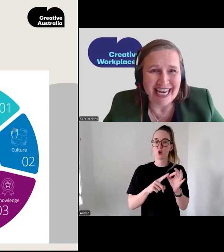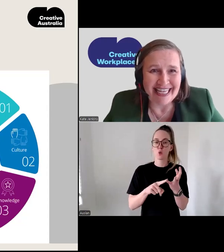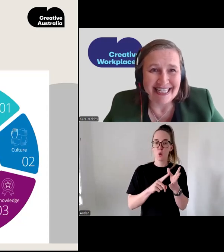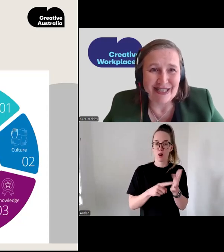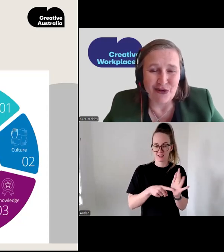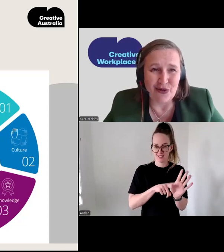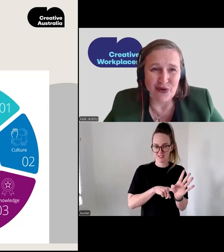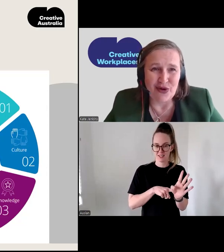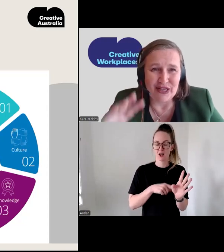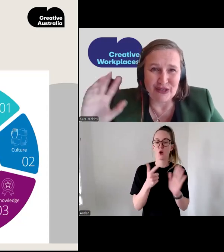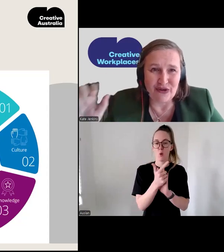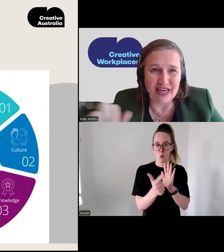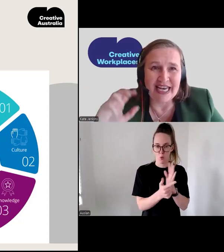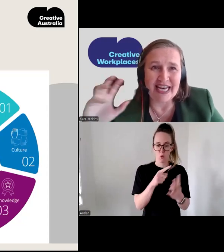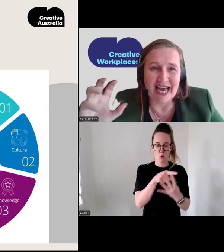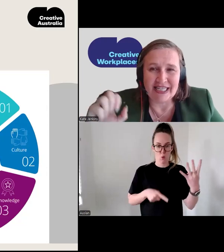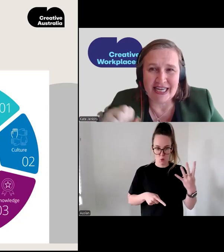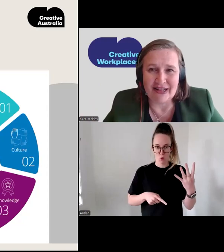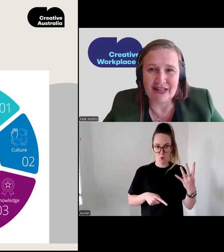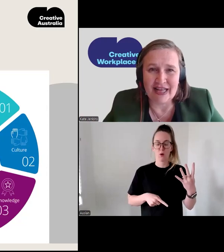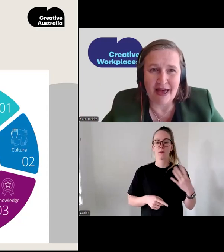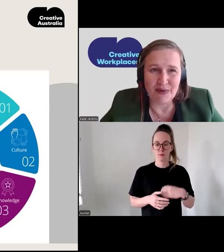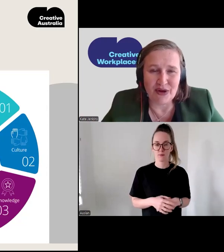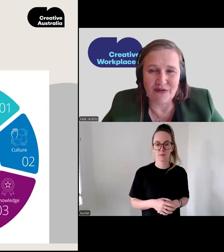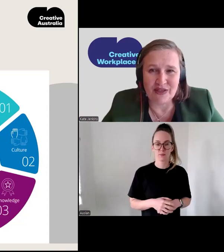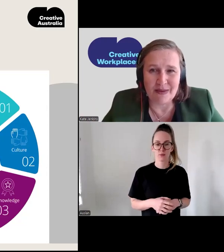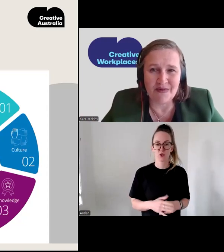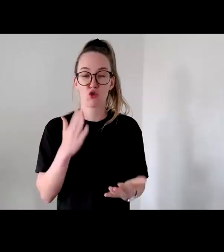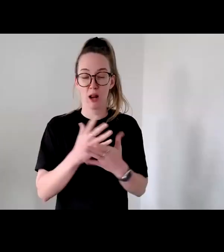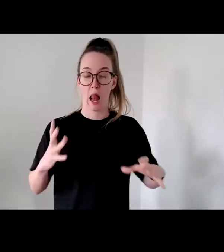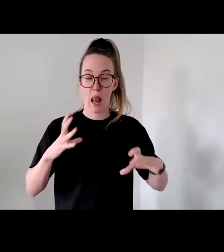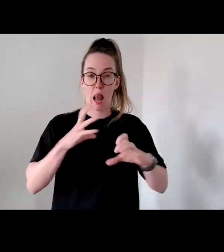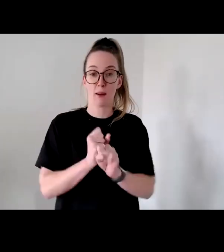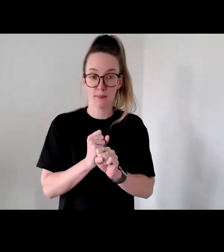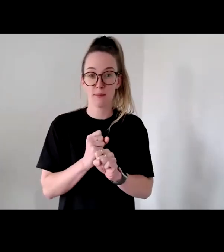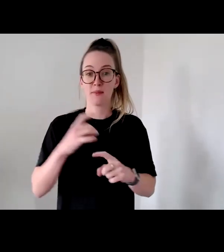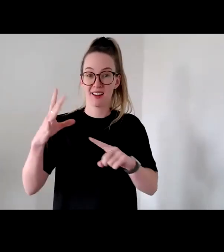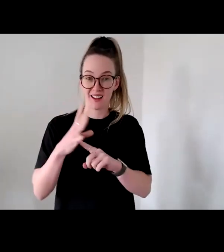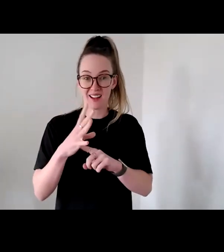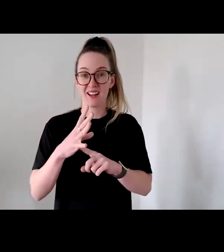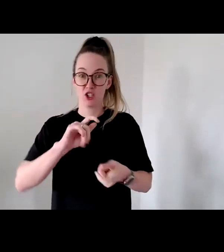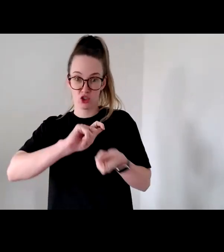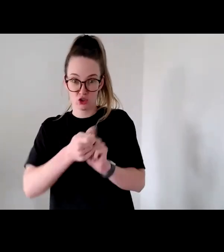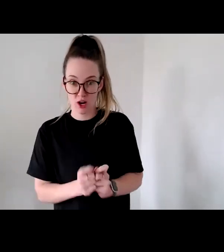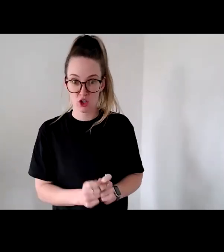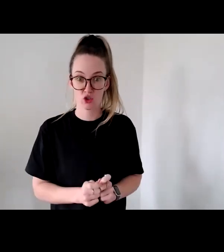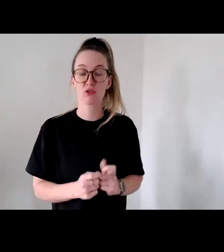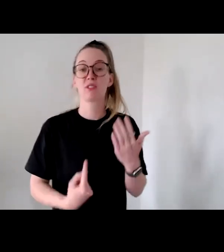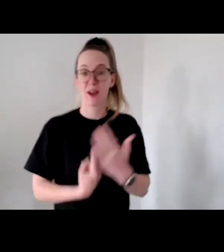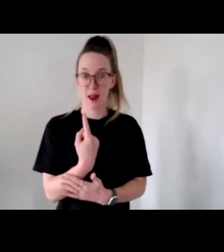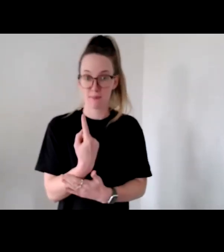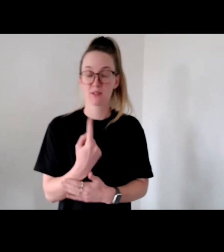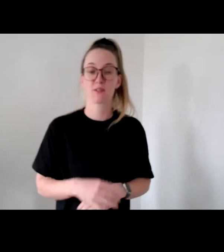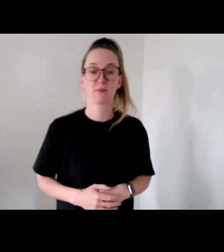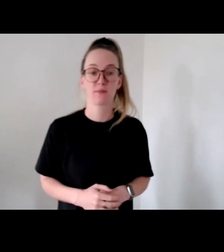That is your, in a nutshell, capture of some of those key reforms, that were undertaken. So,